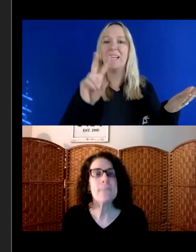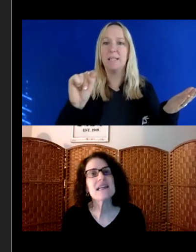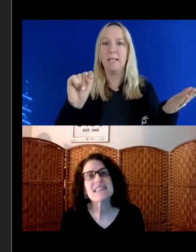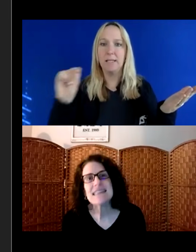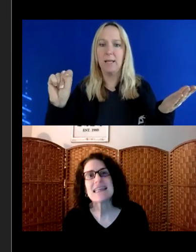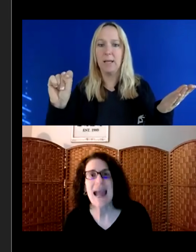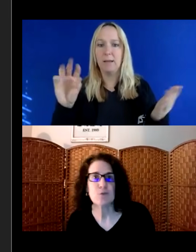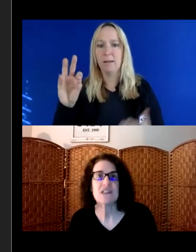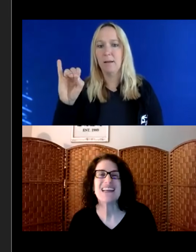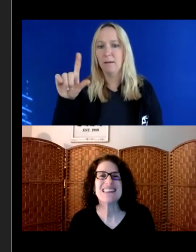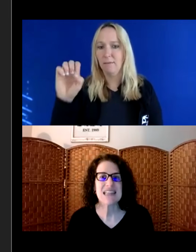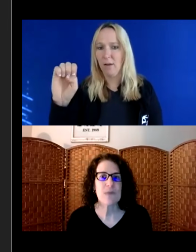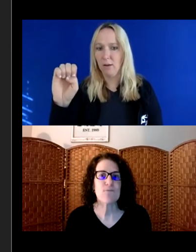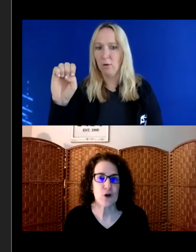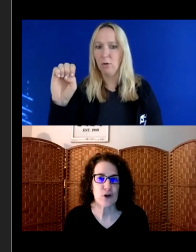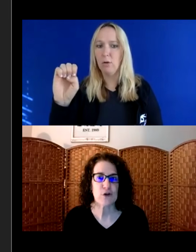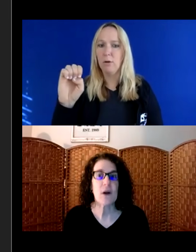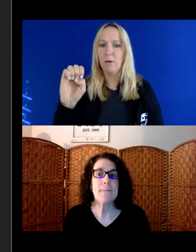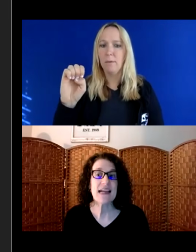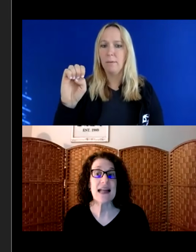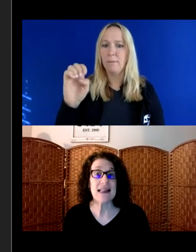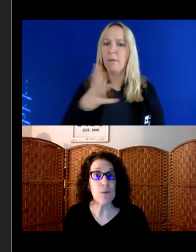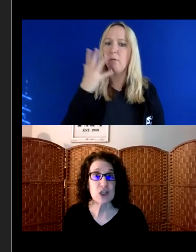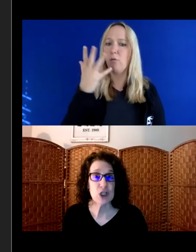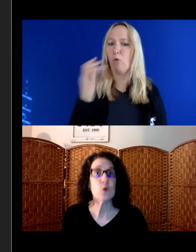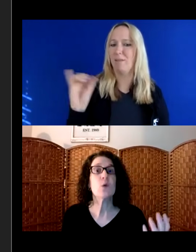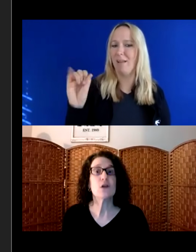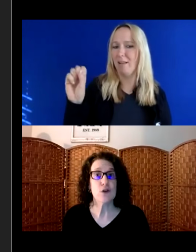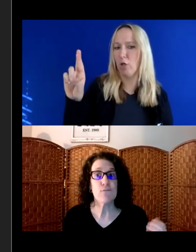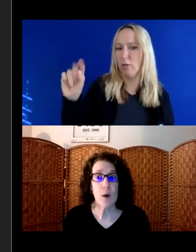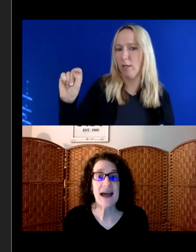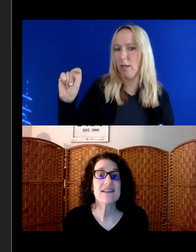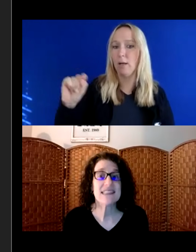but it takes captions a step further by allowing you to format the text,